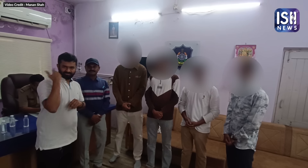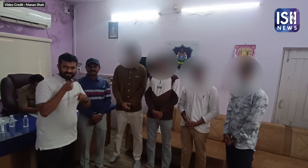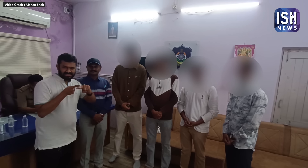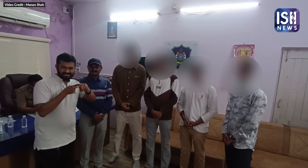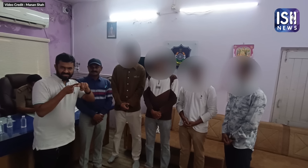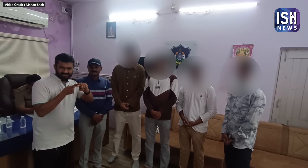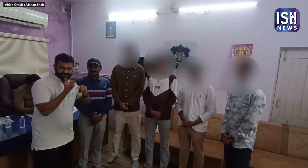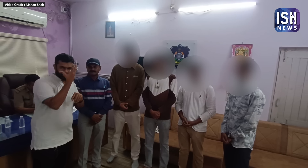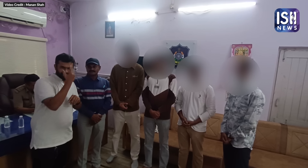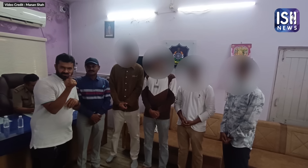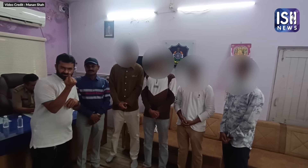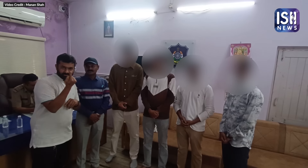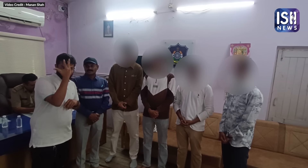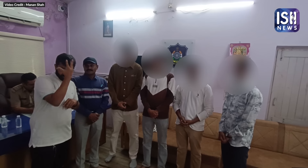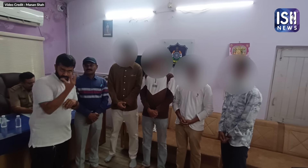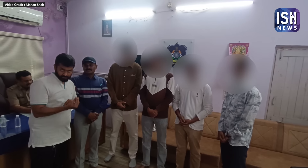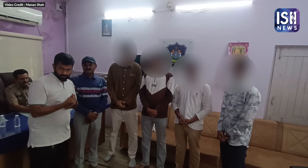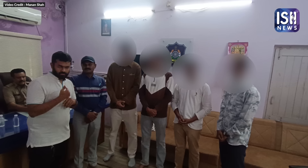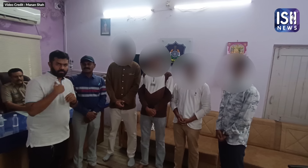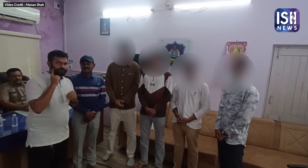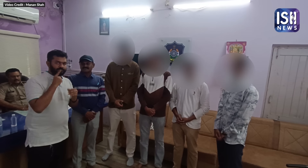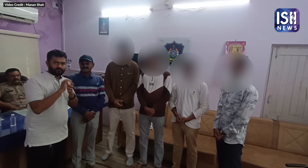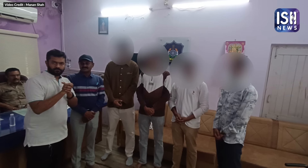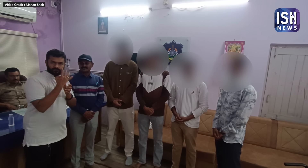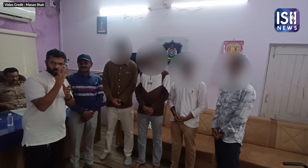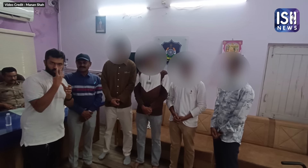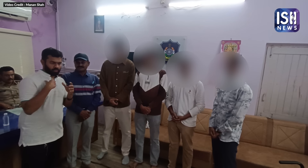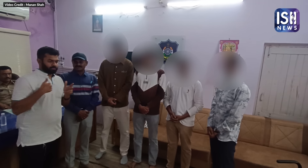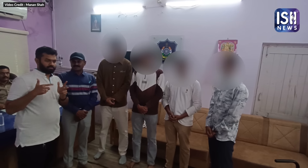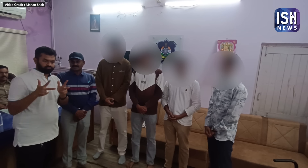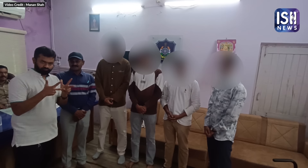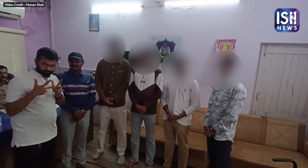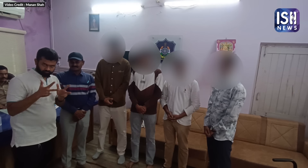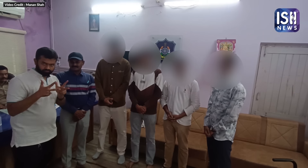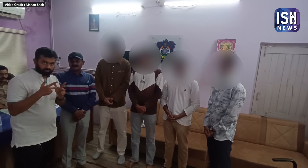On Saturday night, I was with four of my Deaf friends. We were chatting.